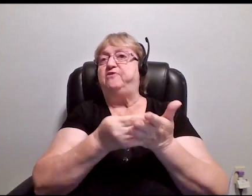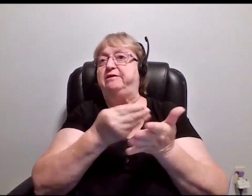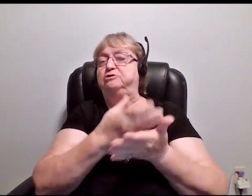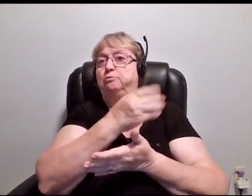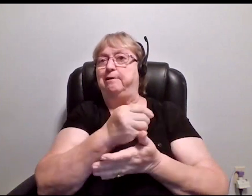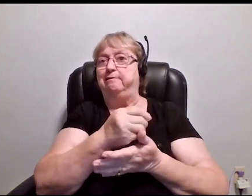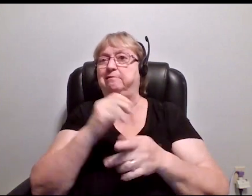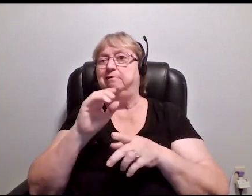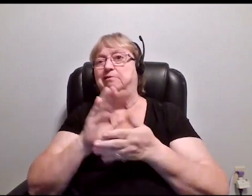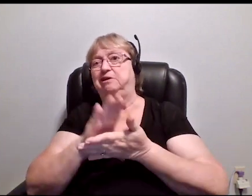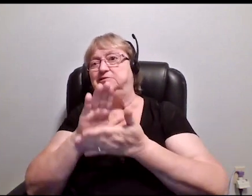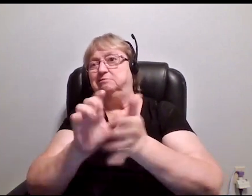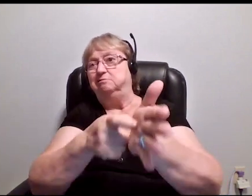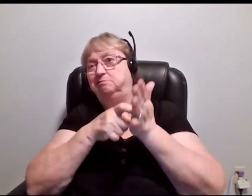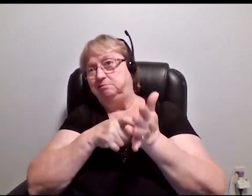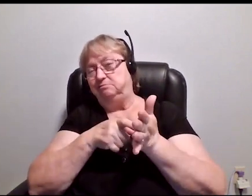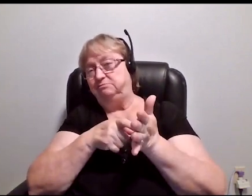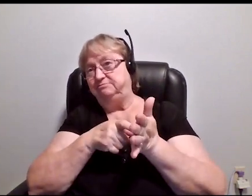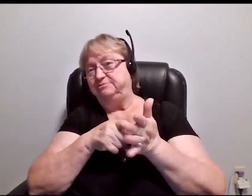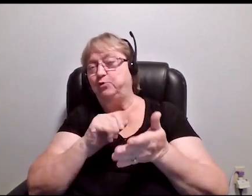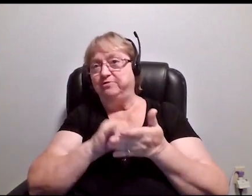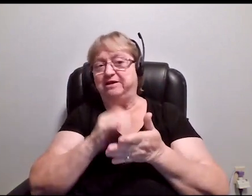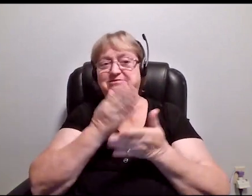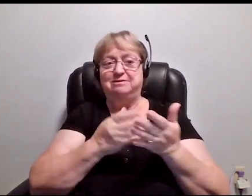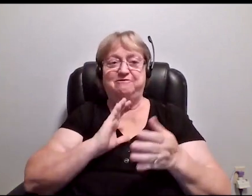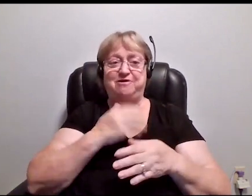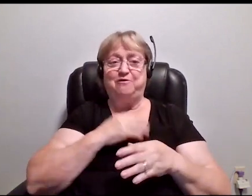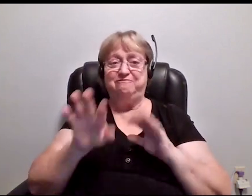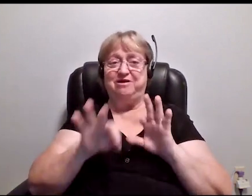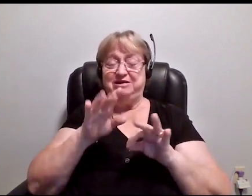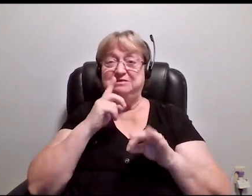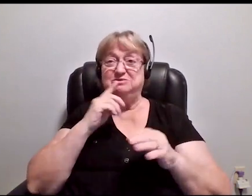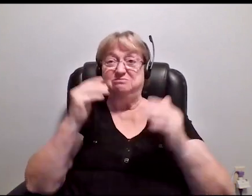Those are some of the findings in the research space. I'd love to move on now to a discussion